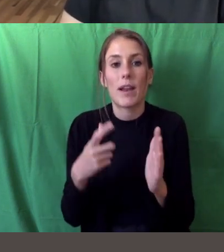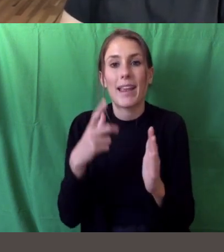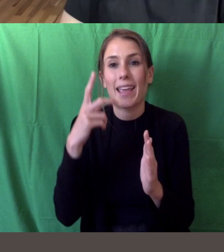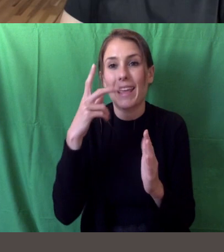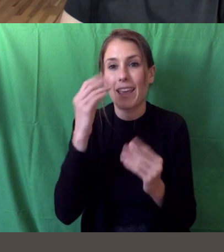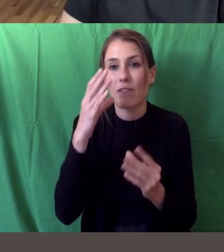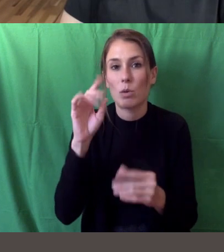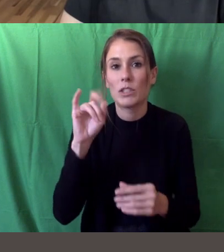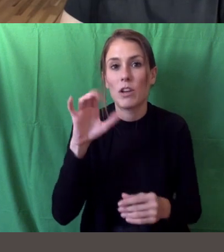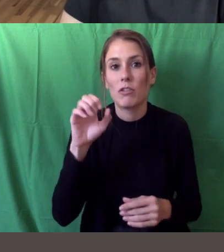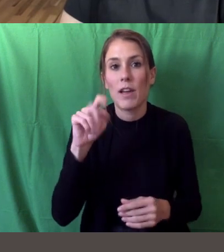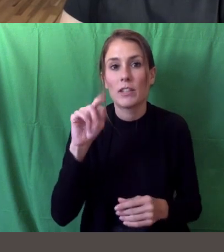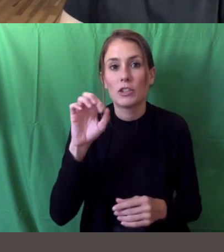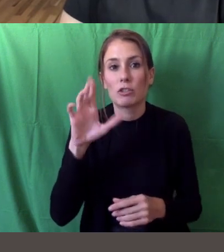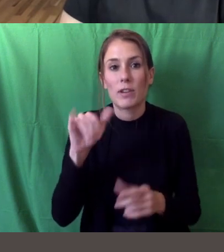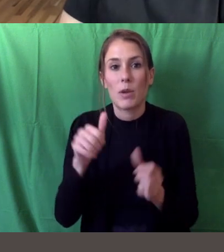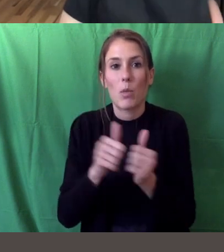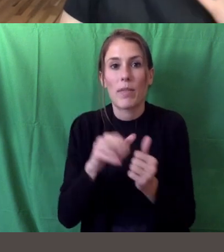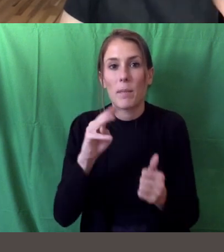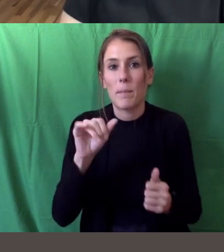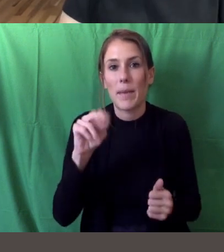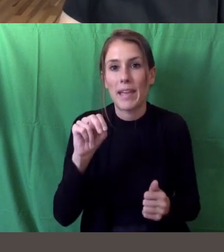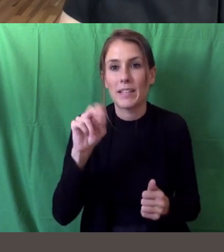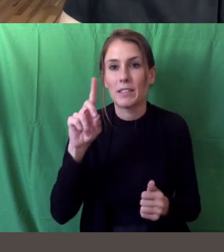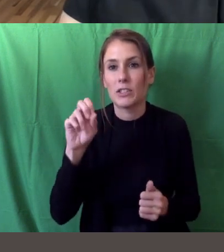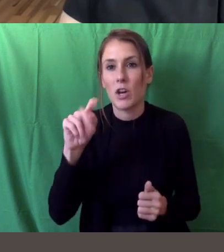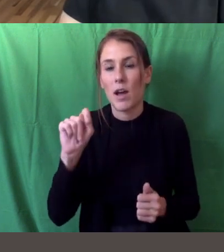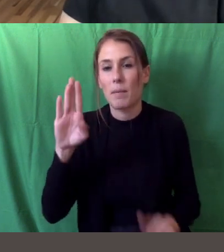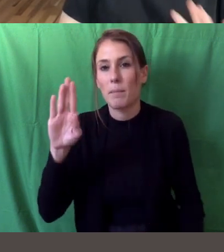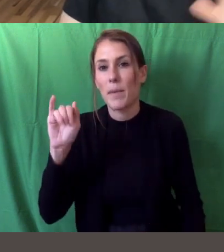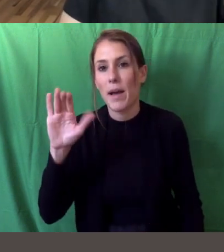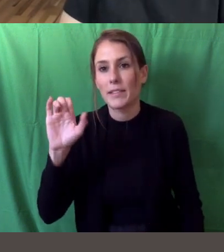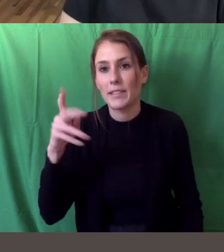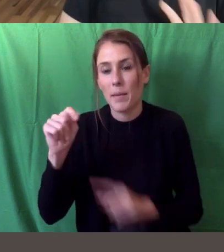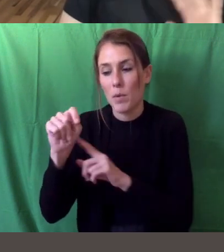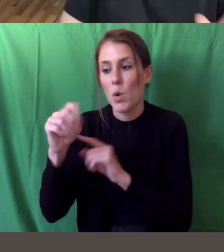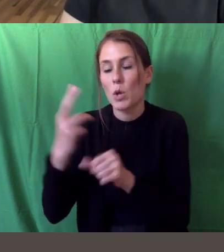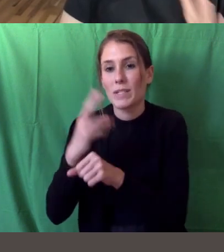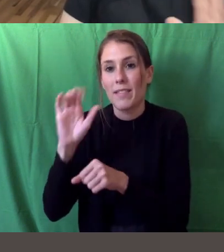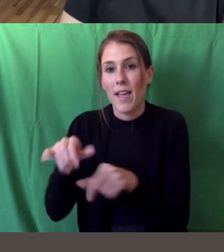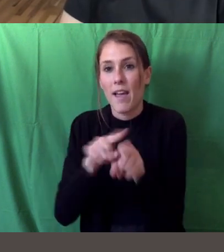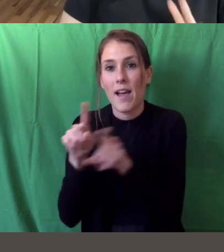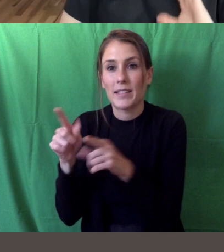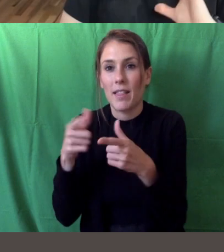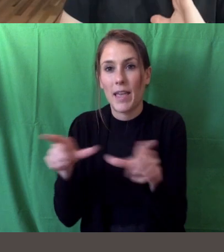with a main.bicep. We're using Bicep as our infrastructure as code language or provider.